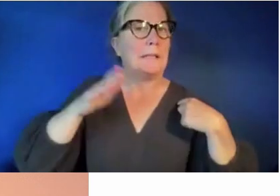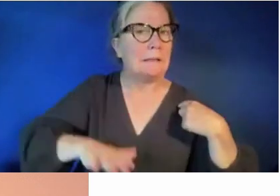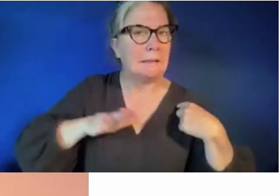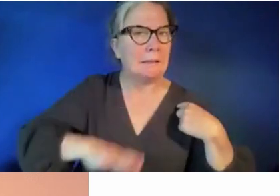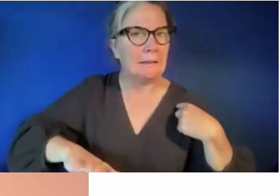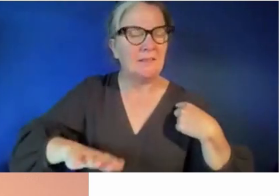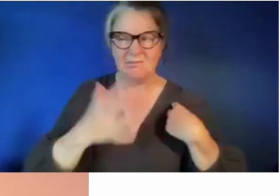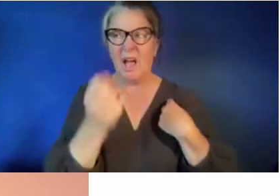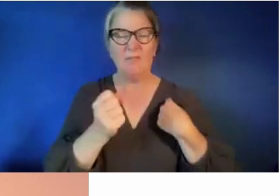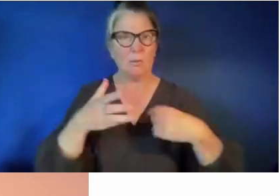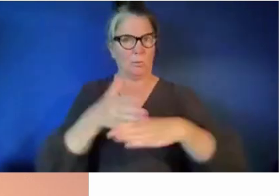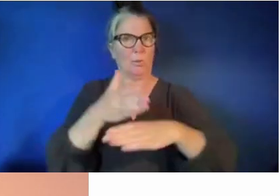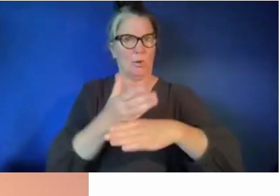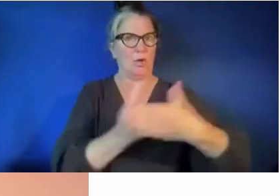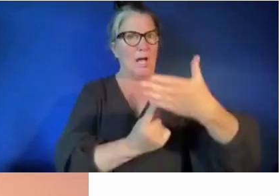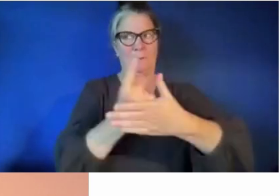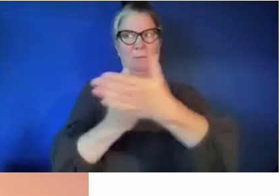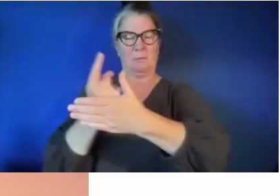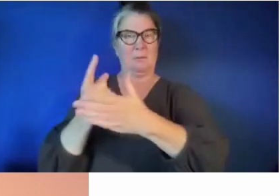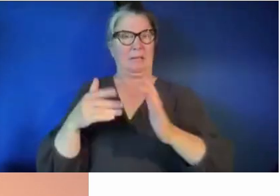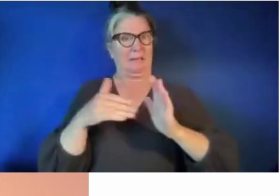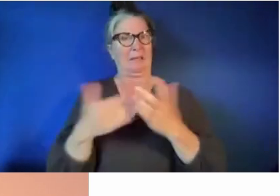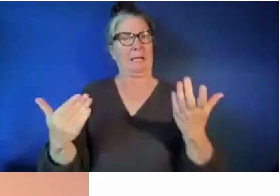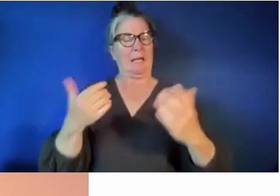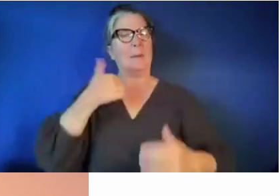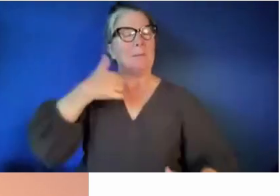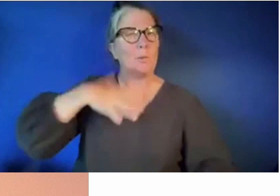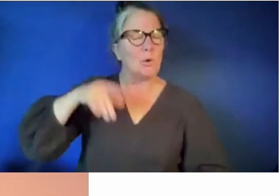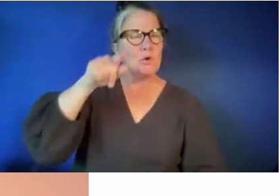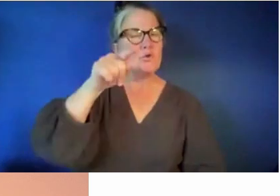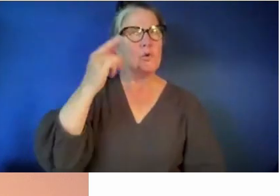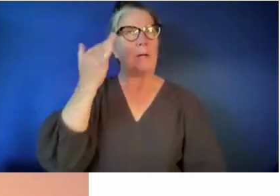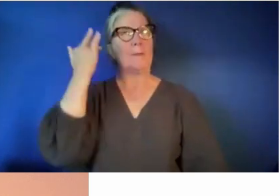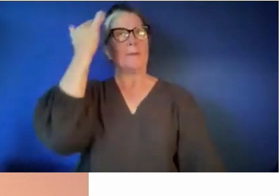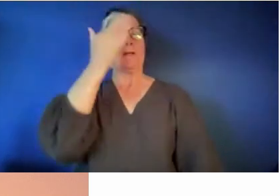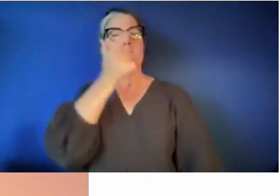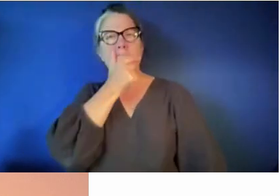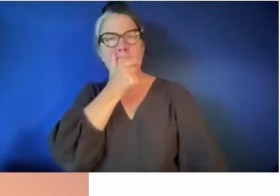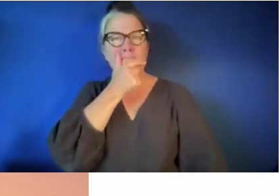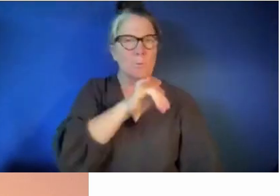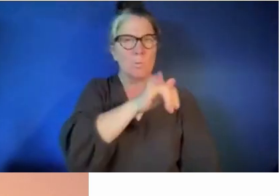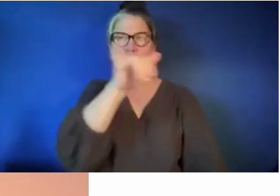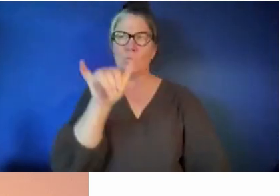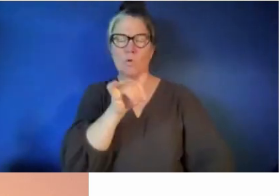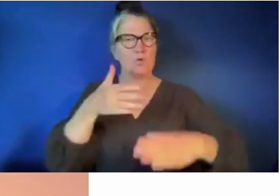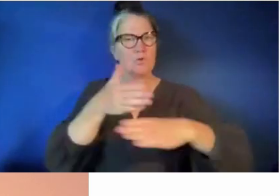and again, I'd encourage you to think about what amongst that might appeal to you, particularly in terms of the specific professions